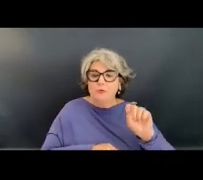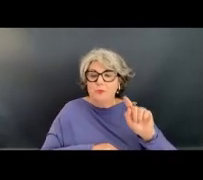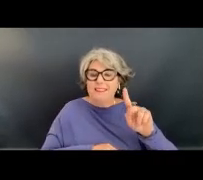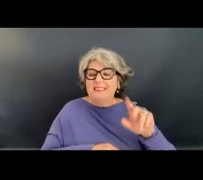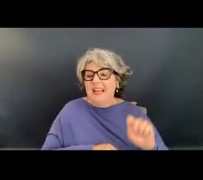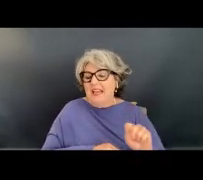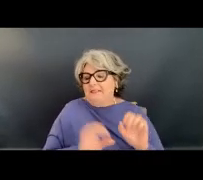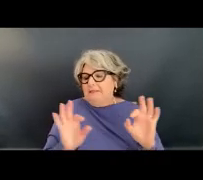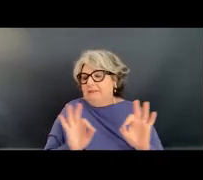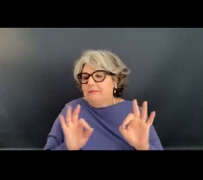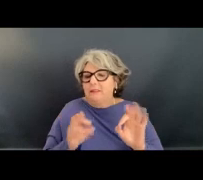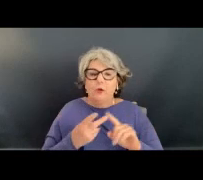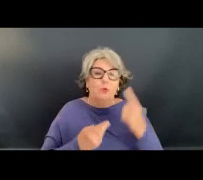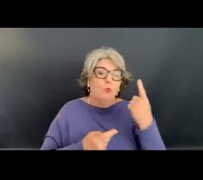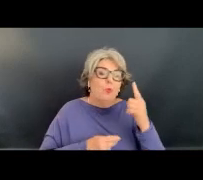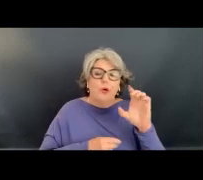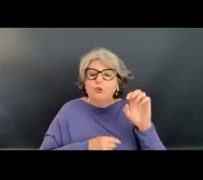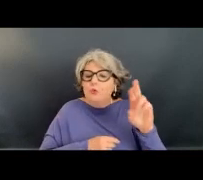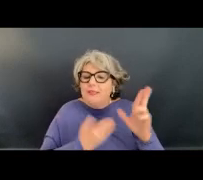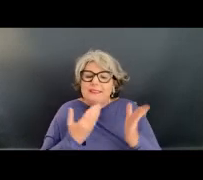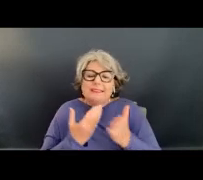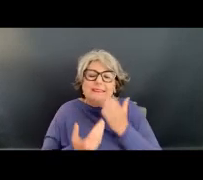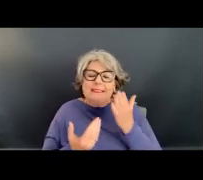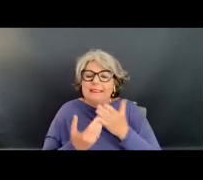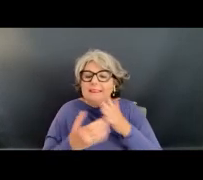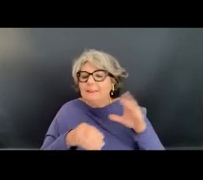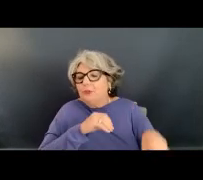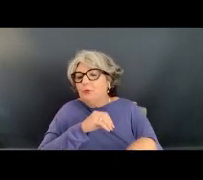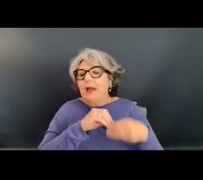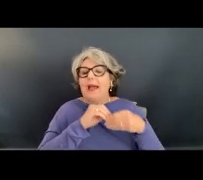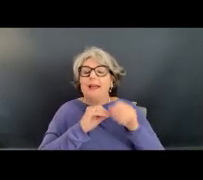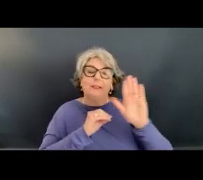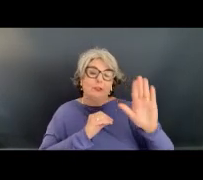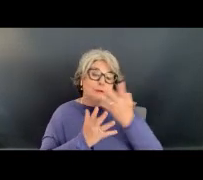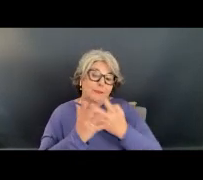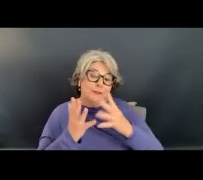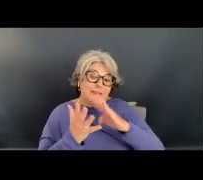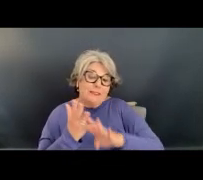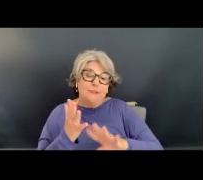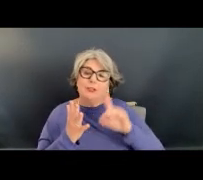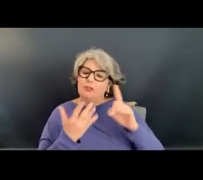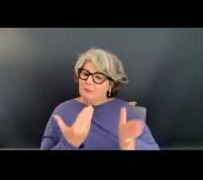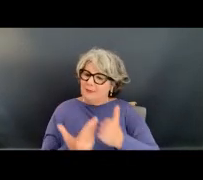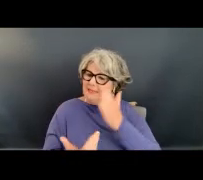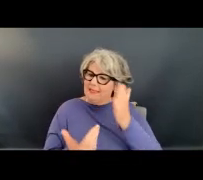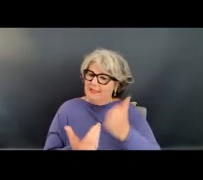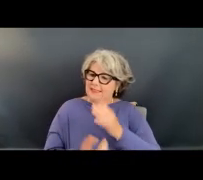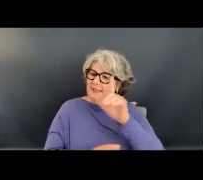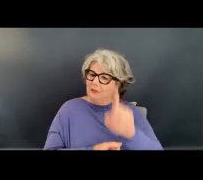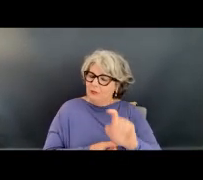This is just a one credit course. It's easy for students to add it to their to their schedule. It should be convenient and it should be designed as a really